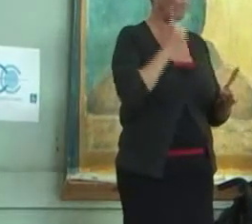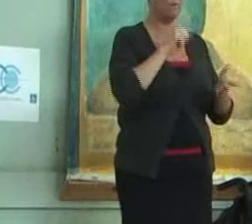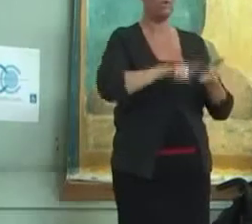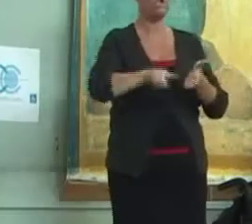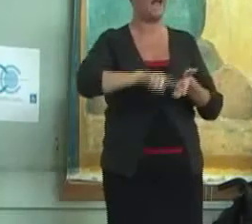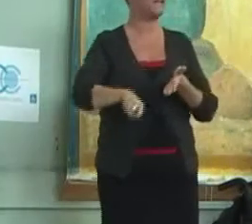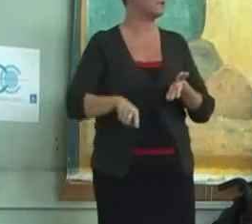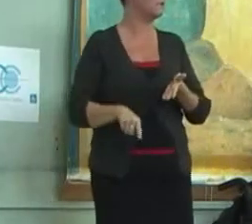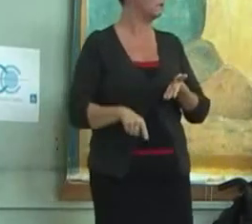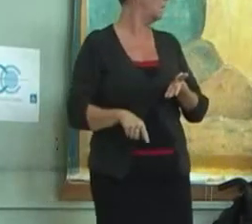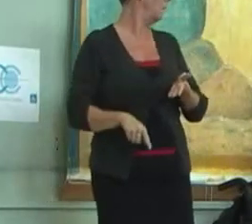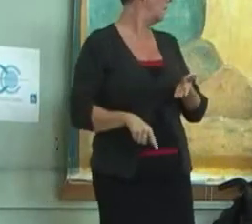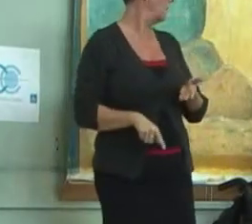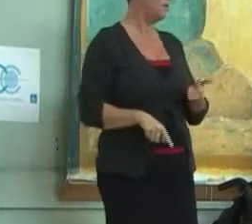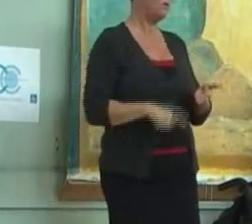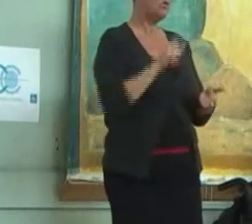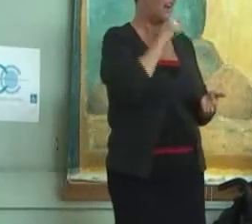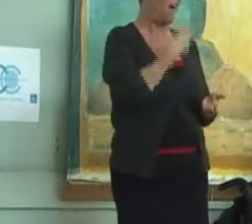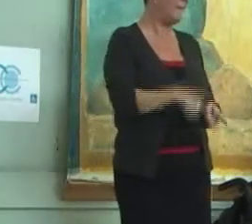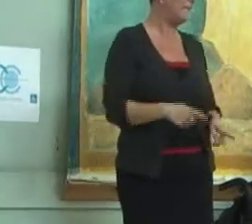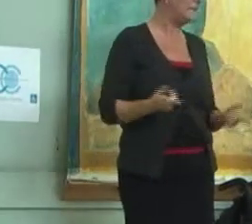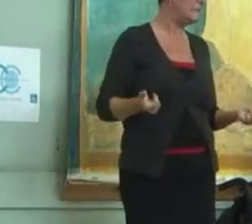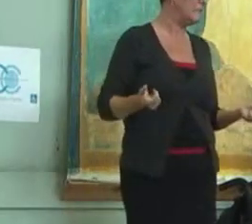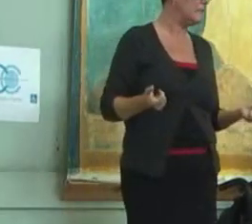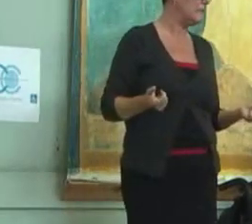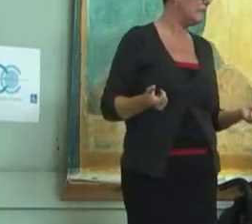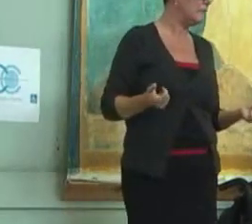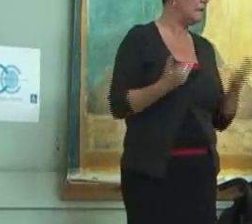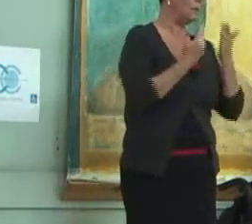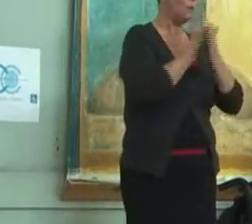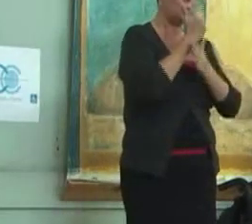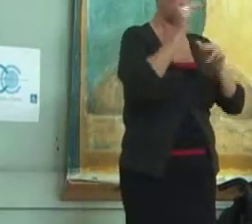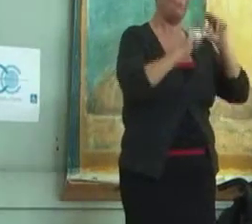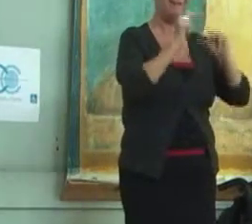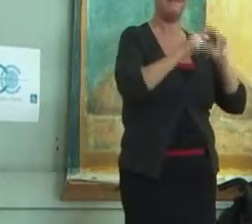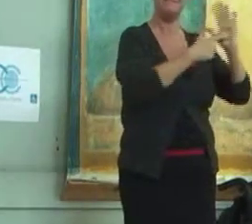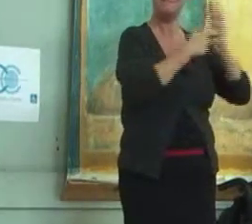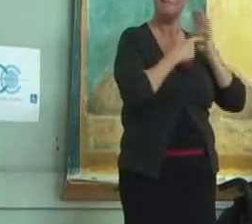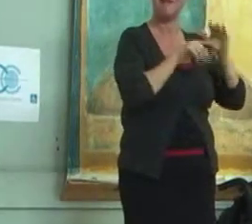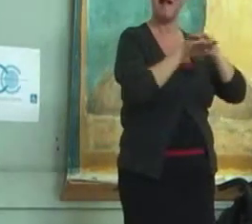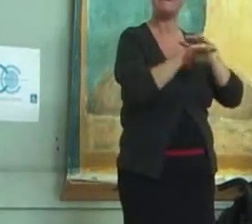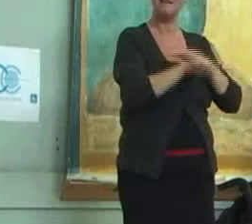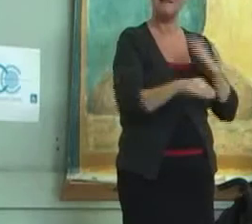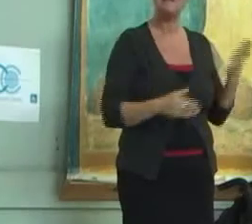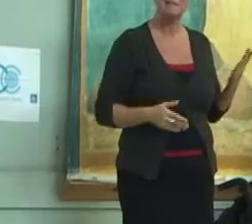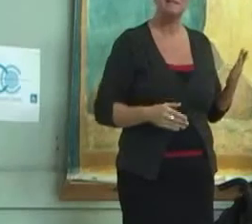Because that should not have happened. New buildings need to be accessible. There's no question as to the resident's ability.